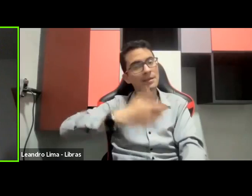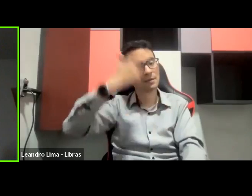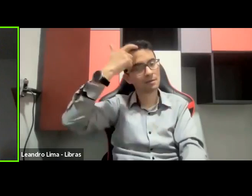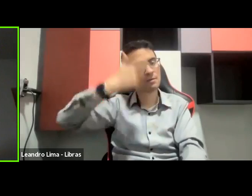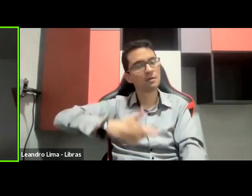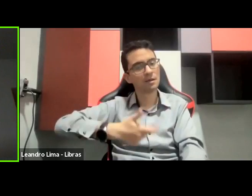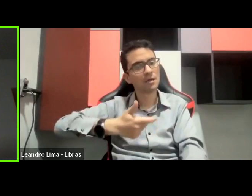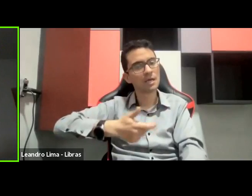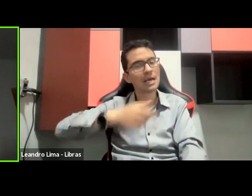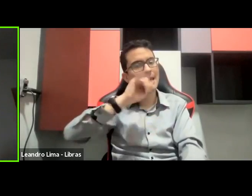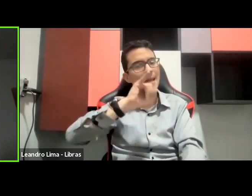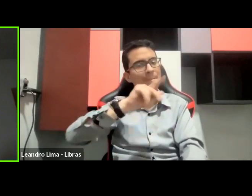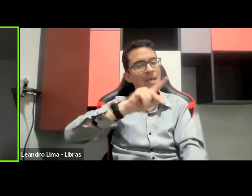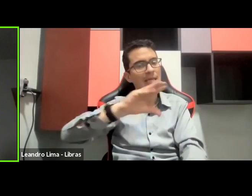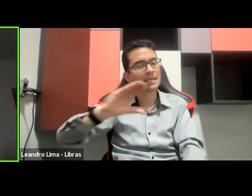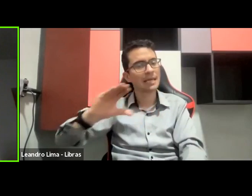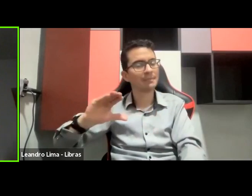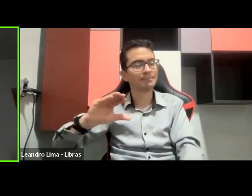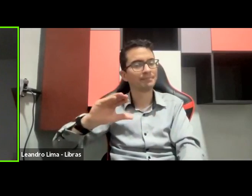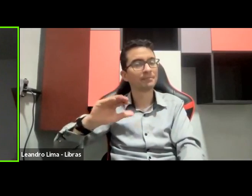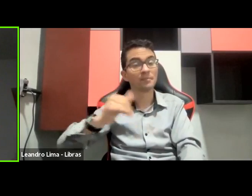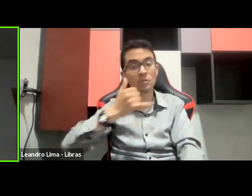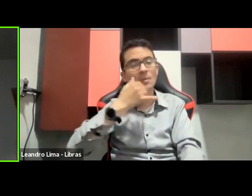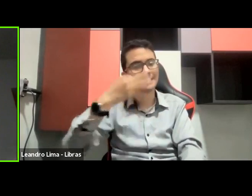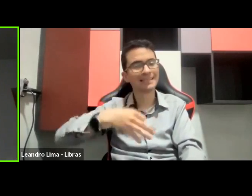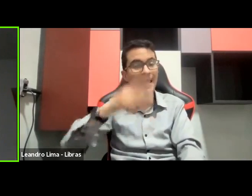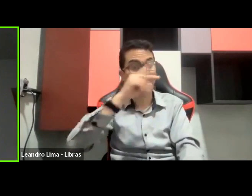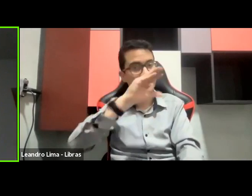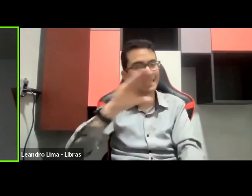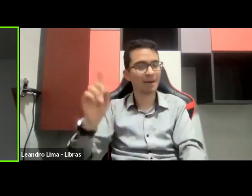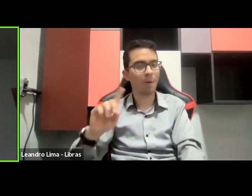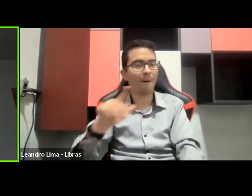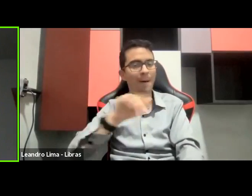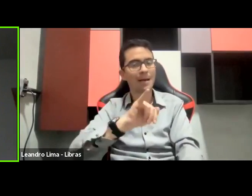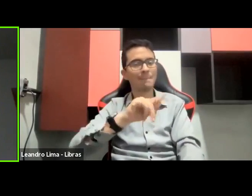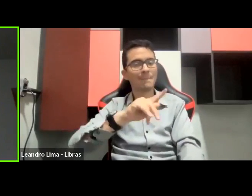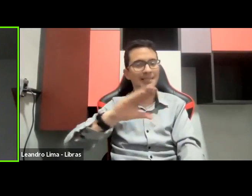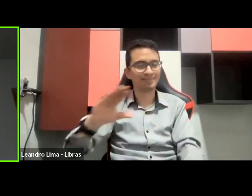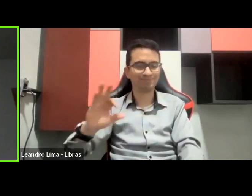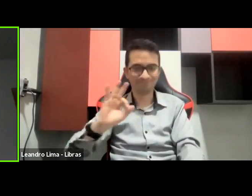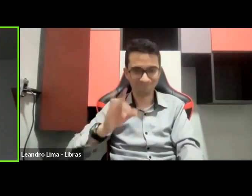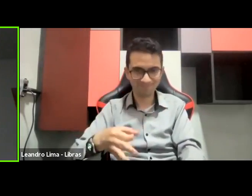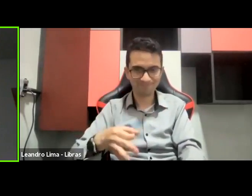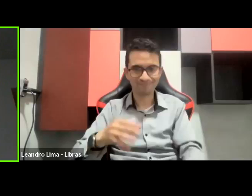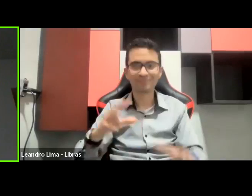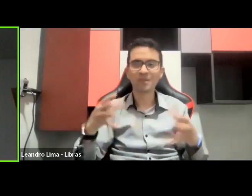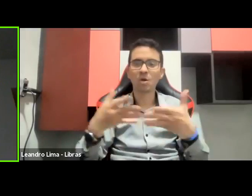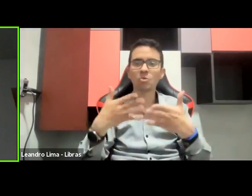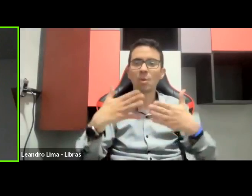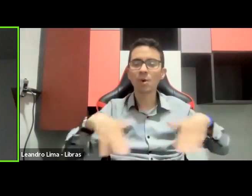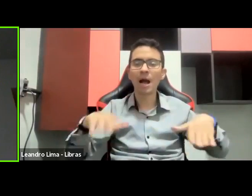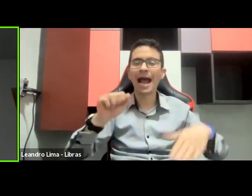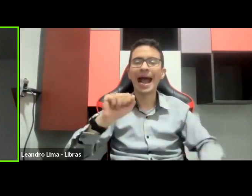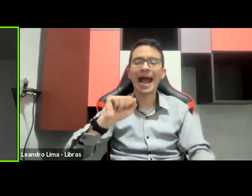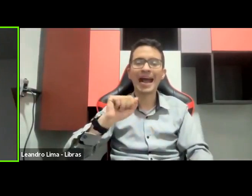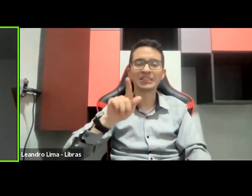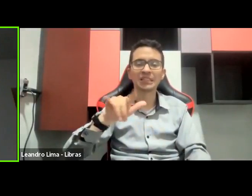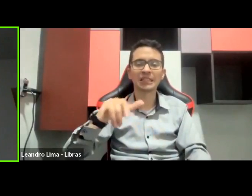I find the IPCC it's an agent. I find the IPCC it's an agent body. A new one, it's in